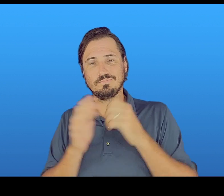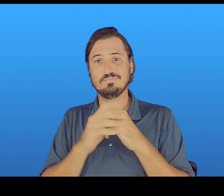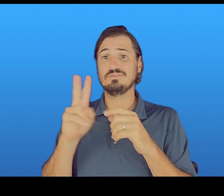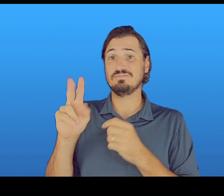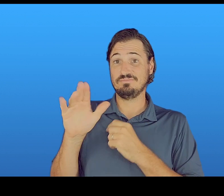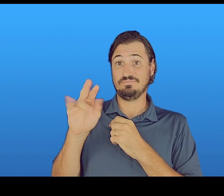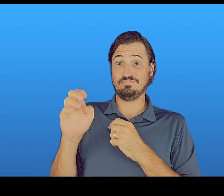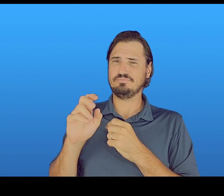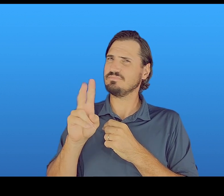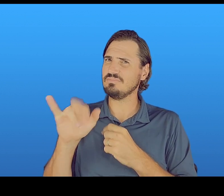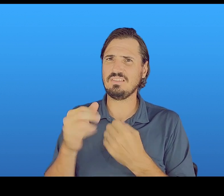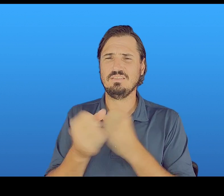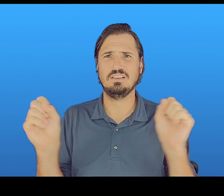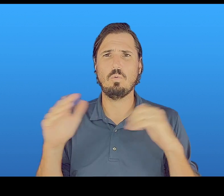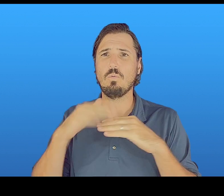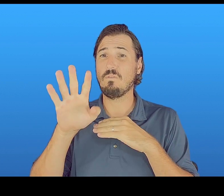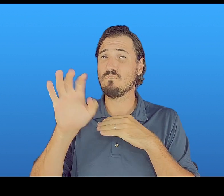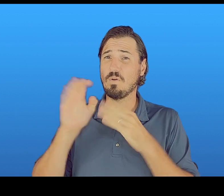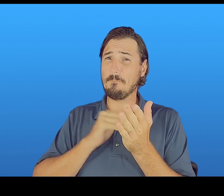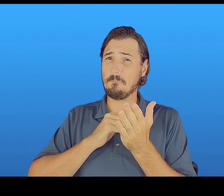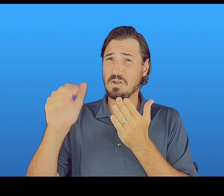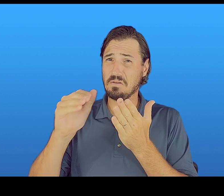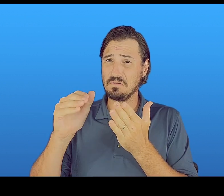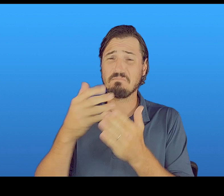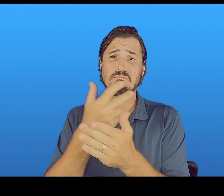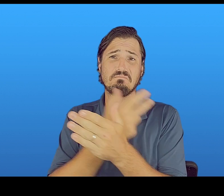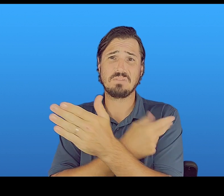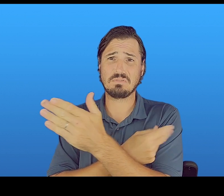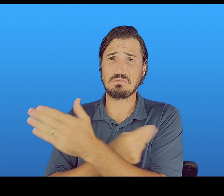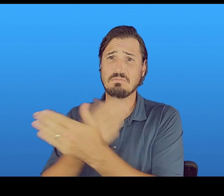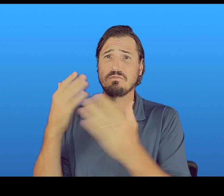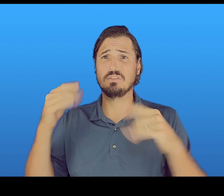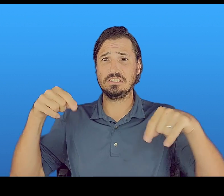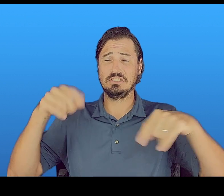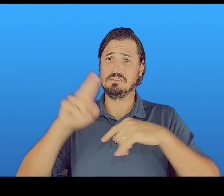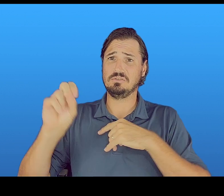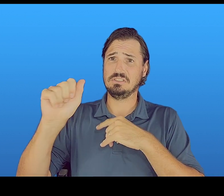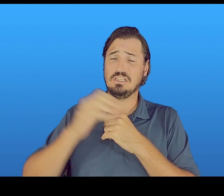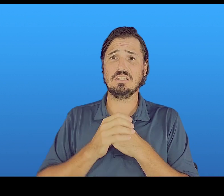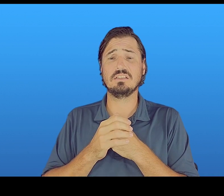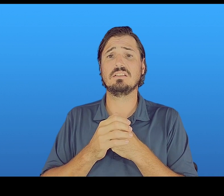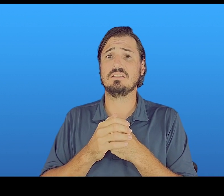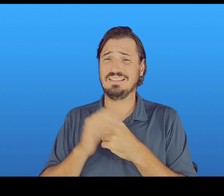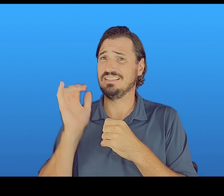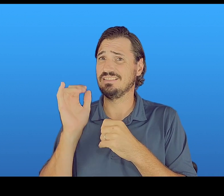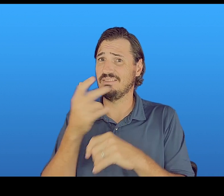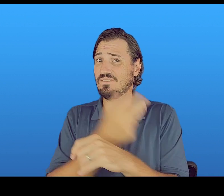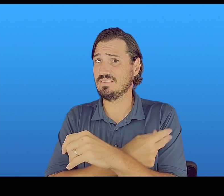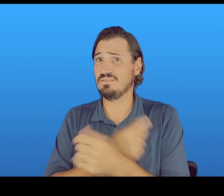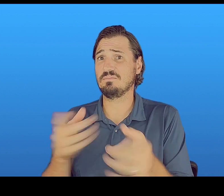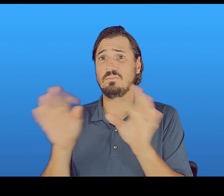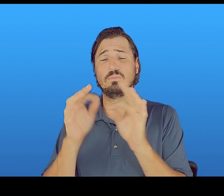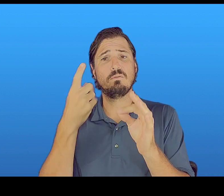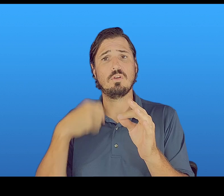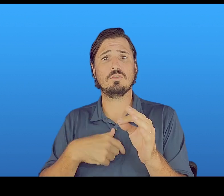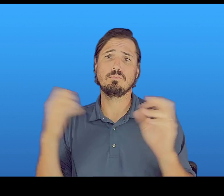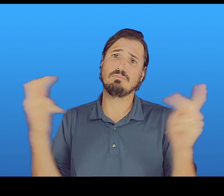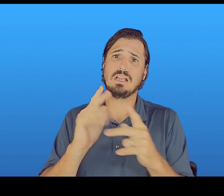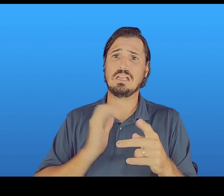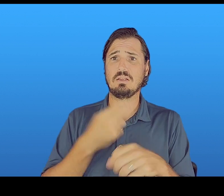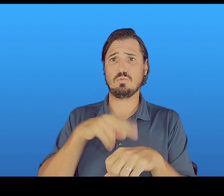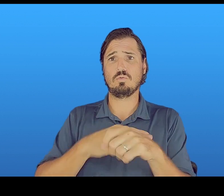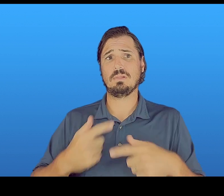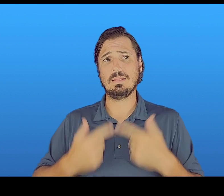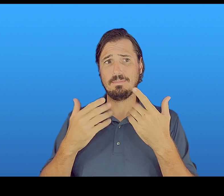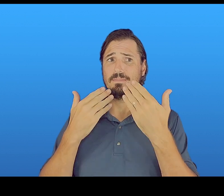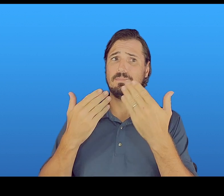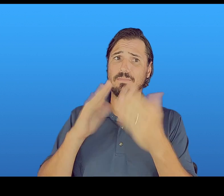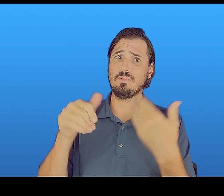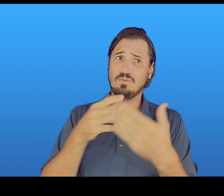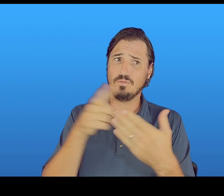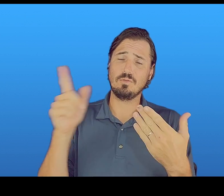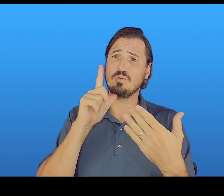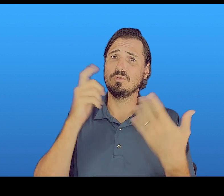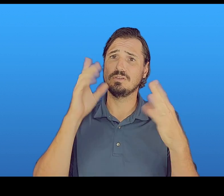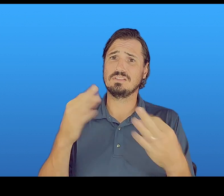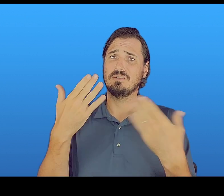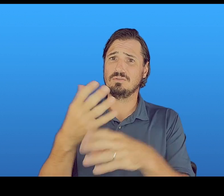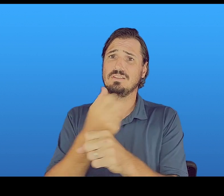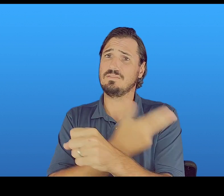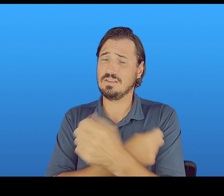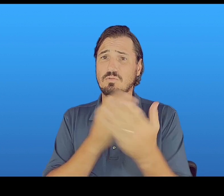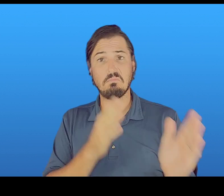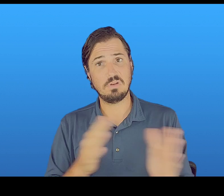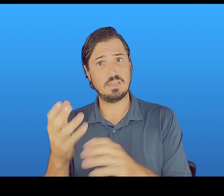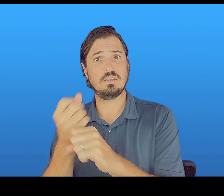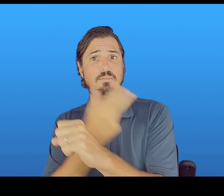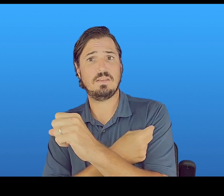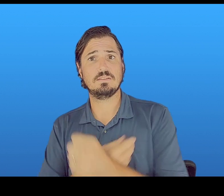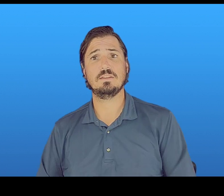The vaccines are very safe. Over 400 million vaccine doses have already been given safely in the United States. They’re the key to getting back to our normal lives. Mahalo to everyone who is